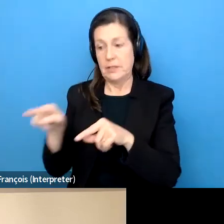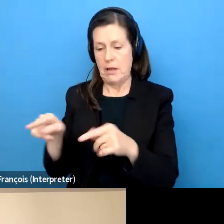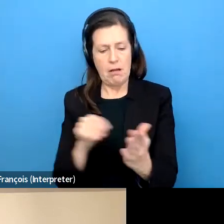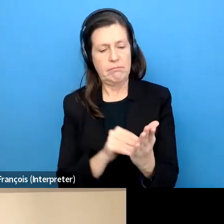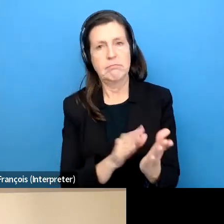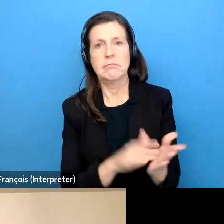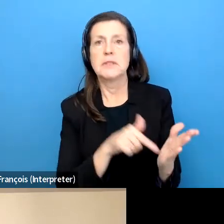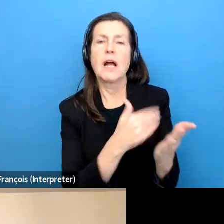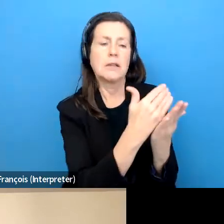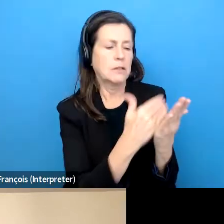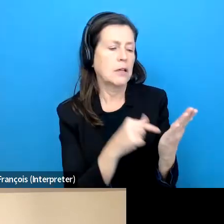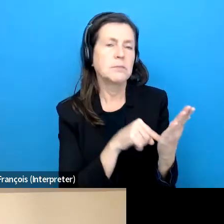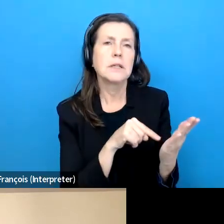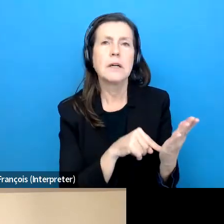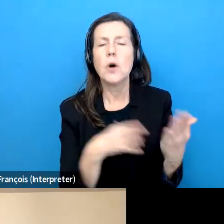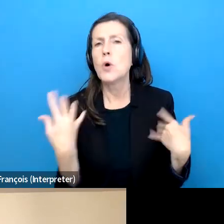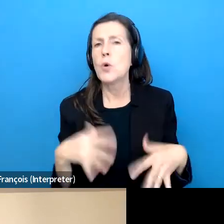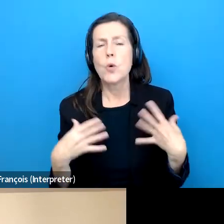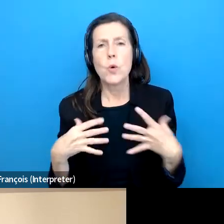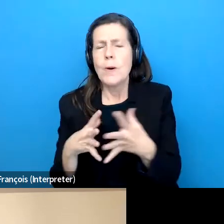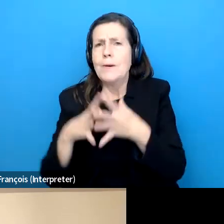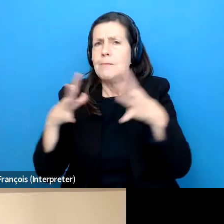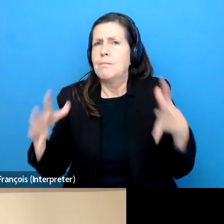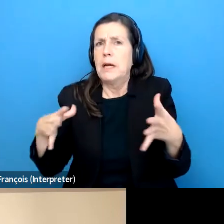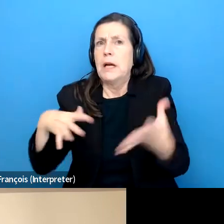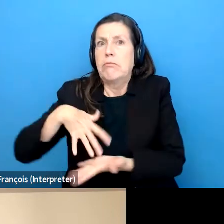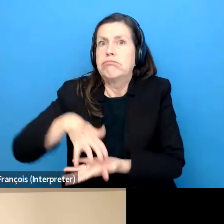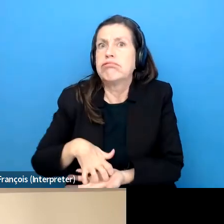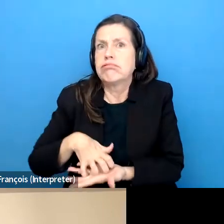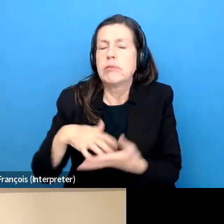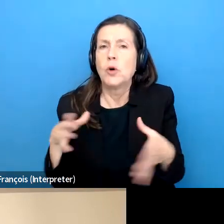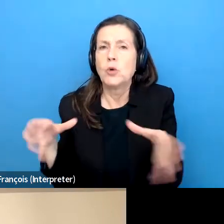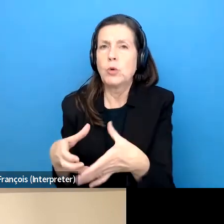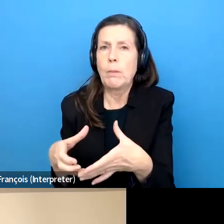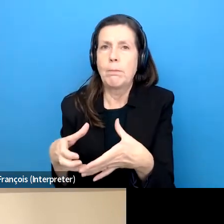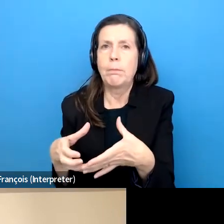as one of the most vulnerable groups of women in trafficking.